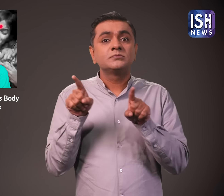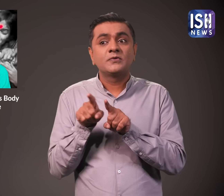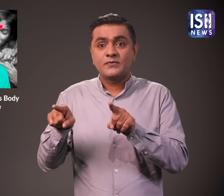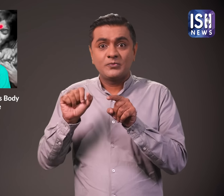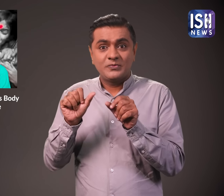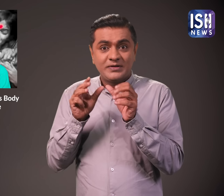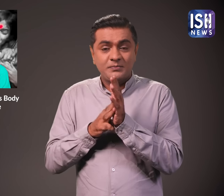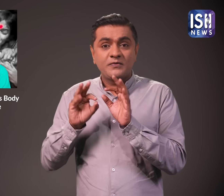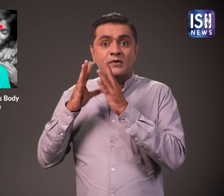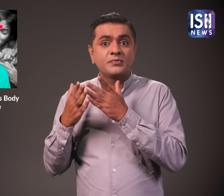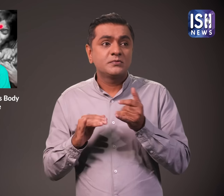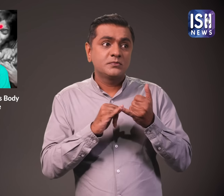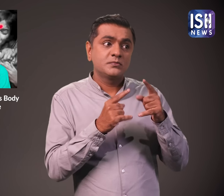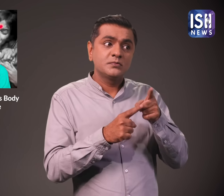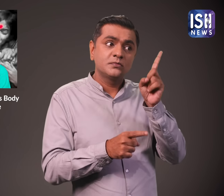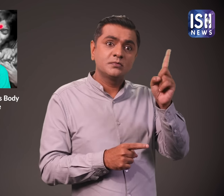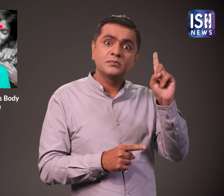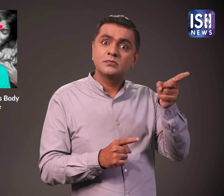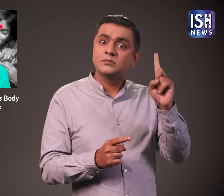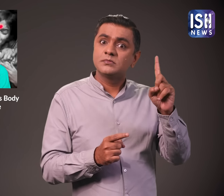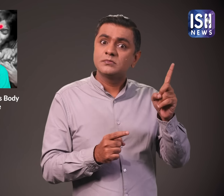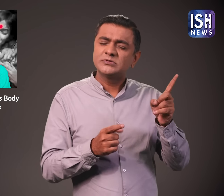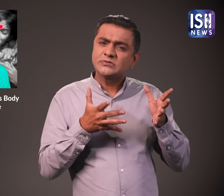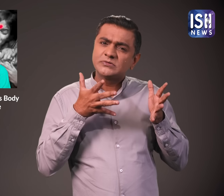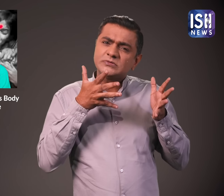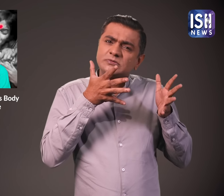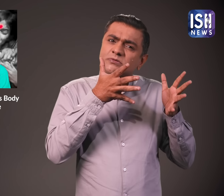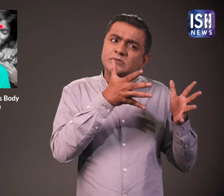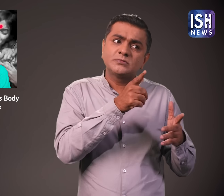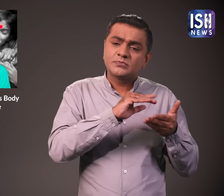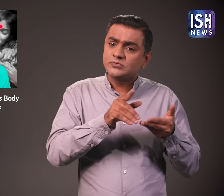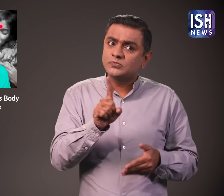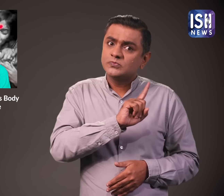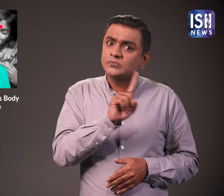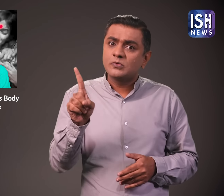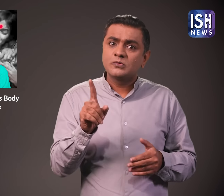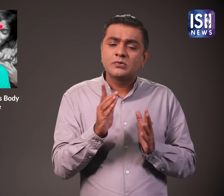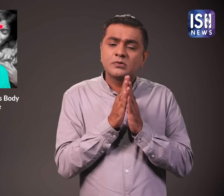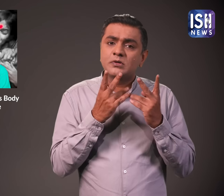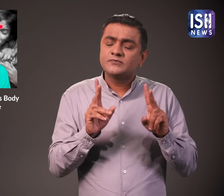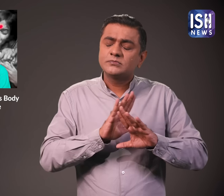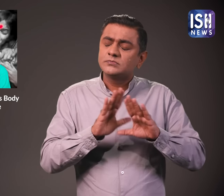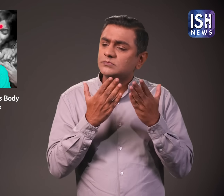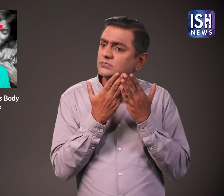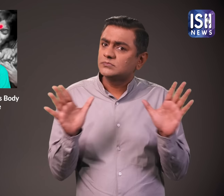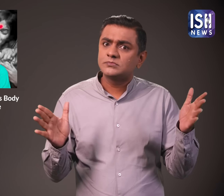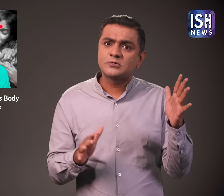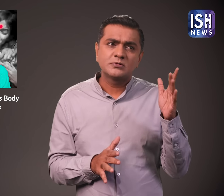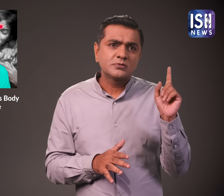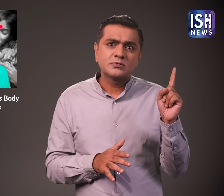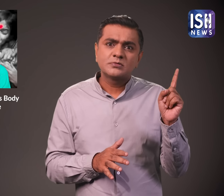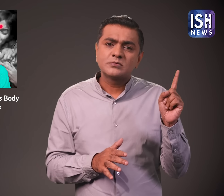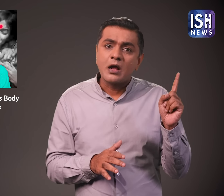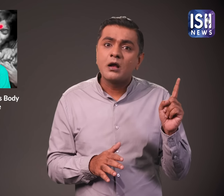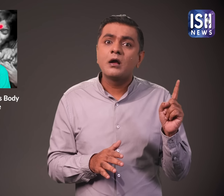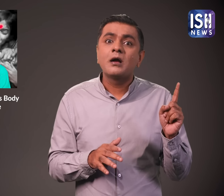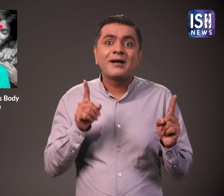Similarly, Aanchal’s family threatened Saksham and told him not to marry her but to stay away from her.